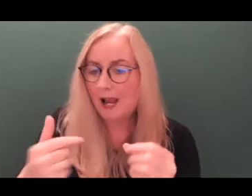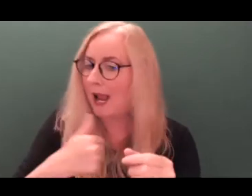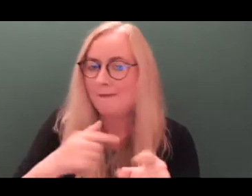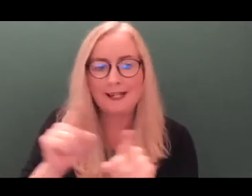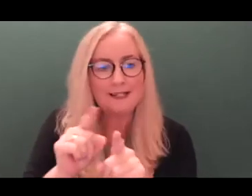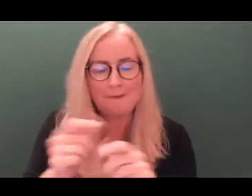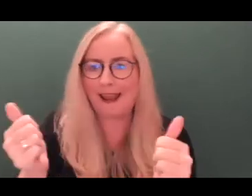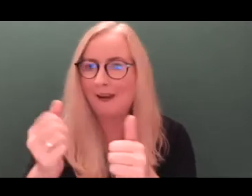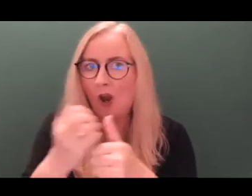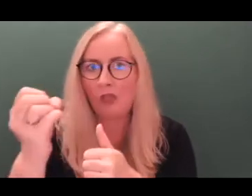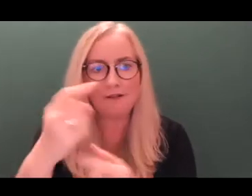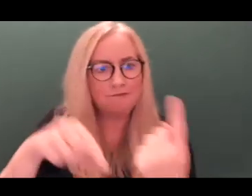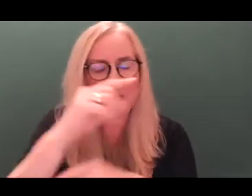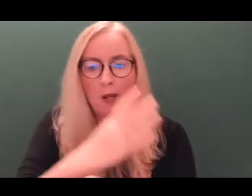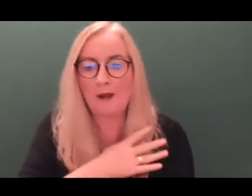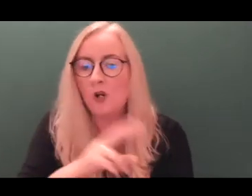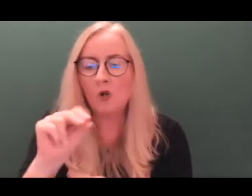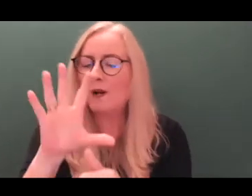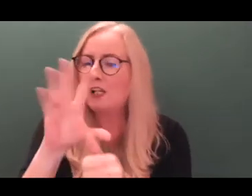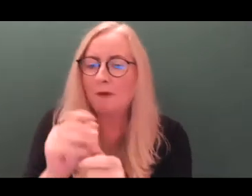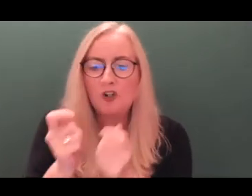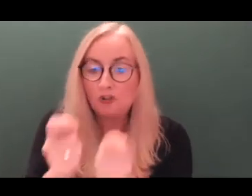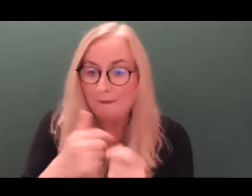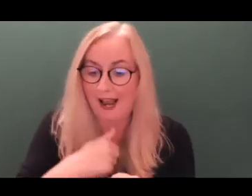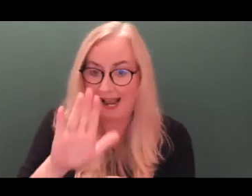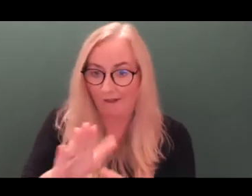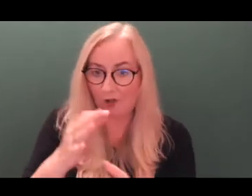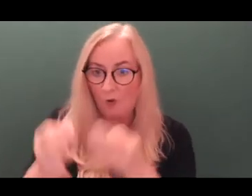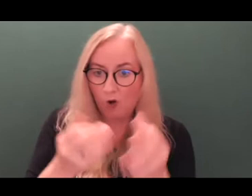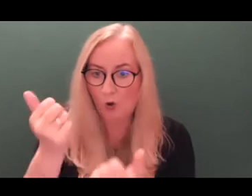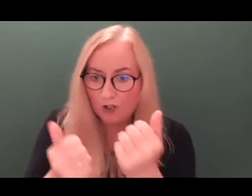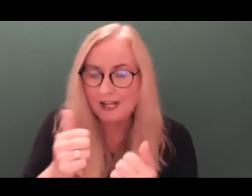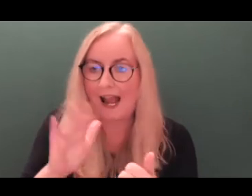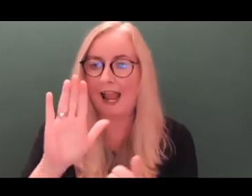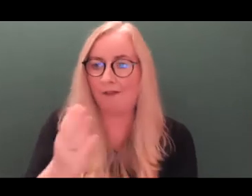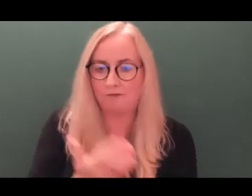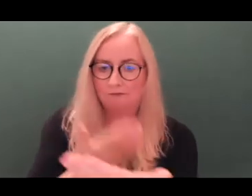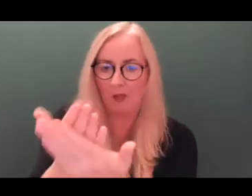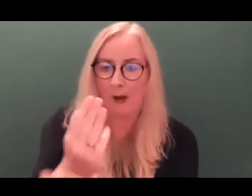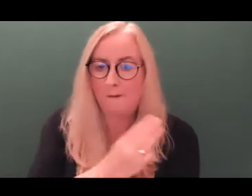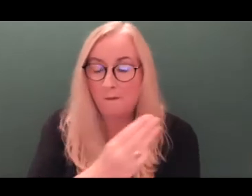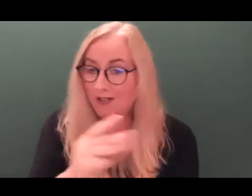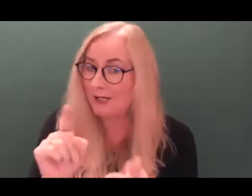country, I have to go to court and put proposals to the court as anyone else, so I think that's